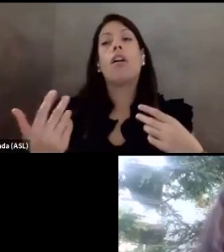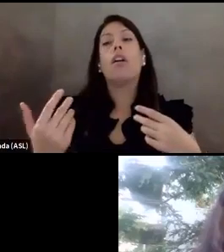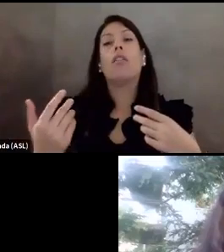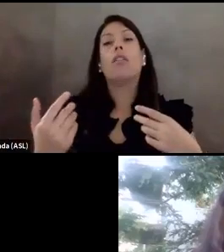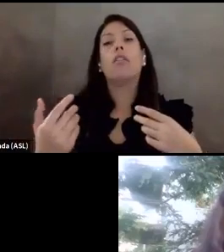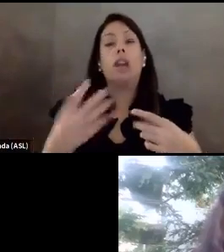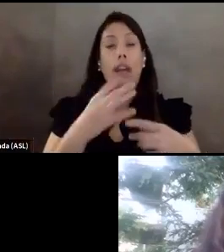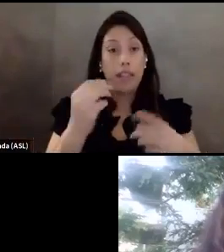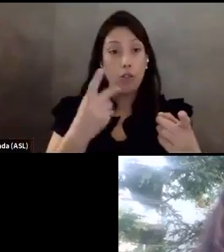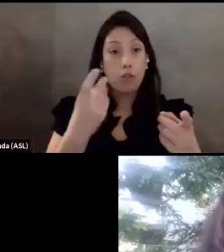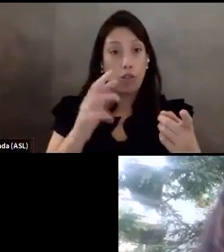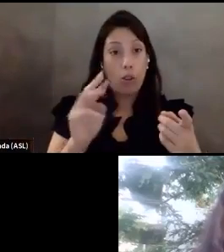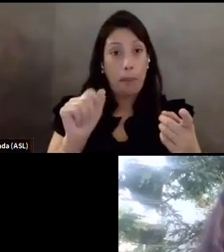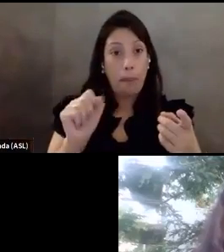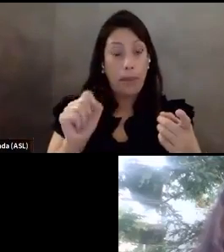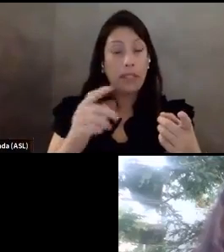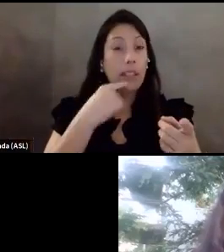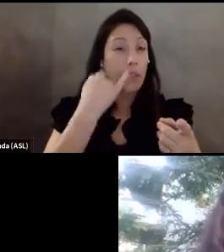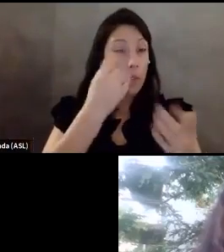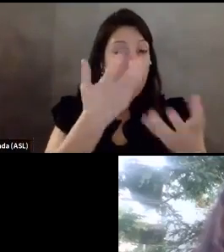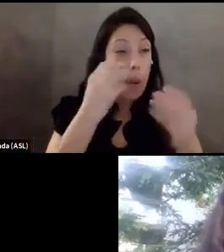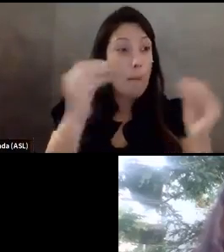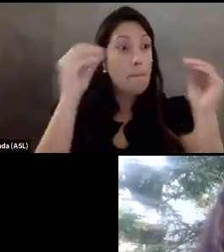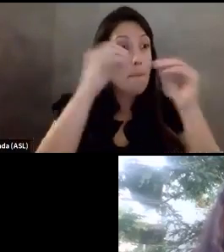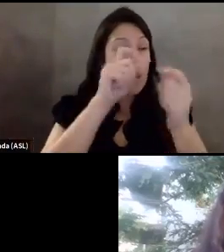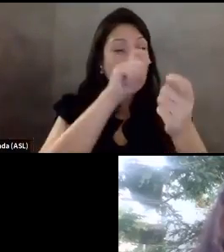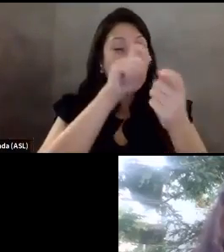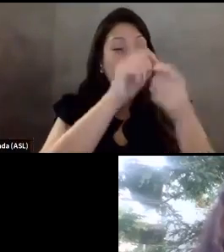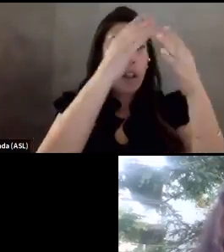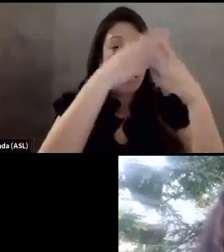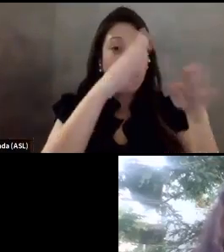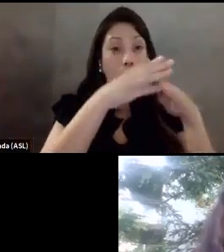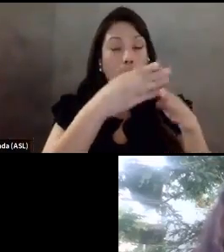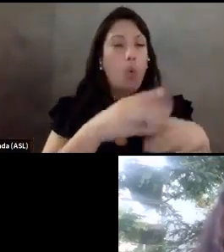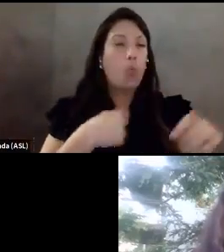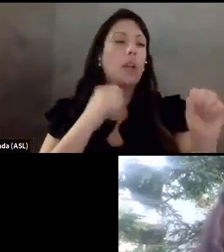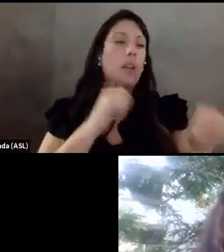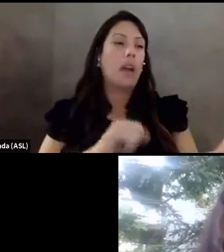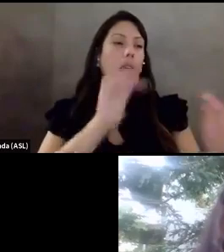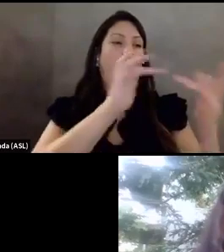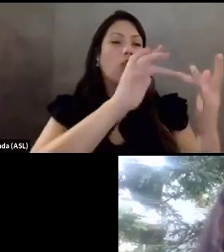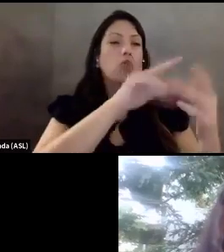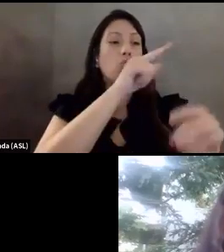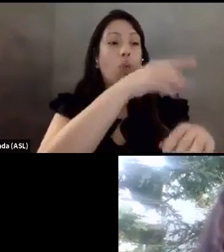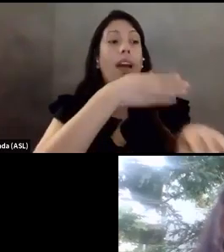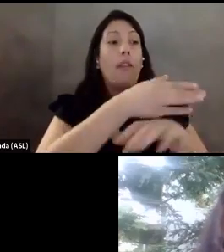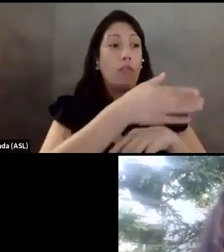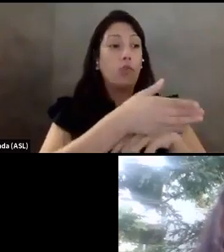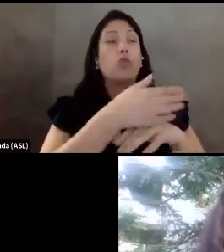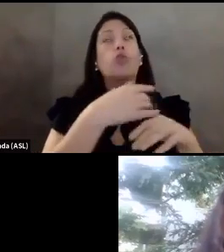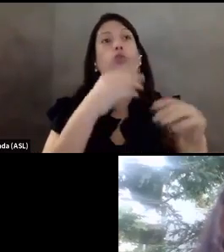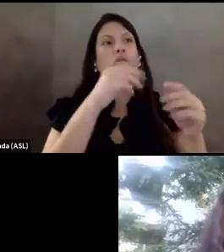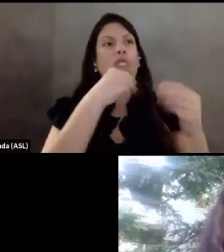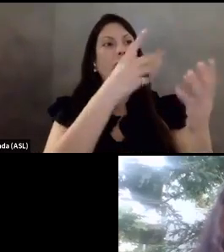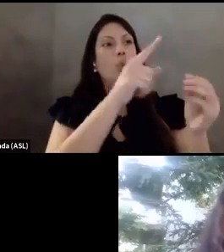Miller said if you'd like more specific breakdowns, we can follow up with you after the call to give you a little bit more specifics around the breakdowns that